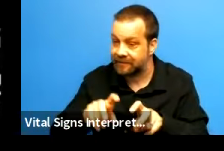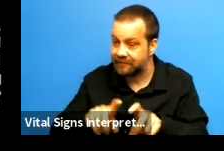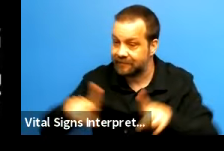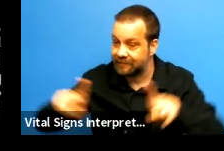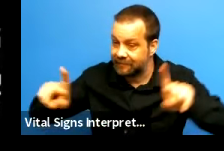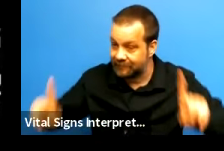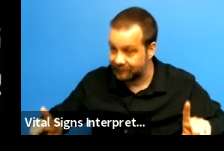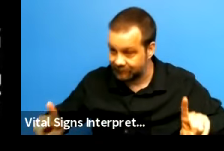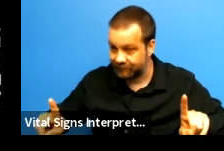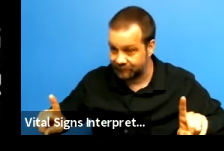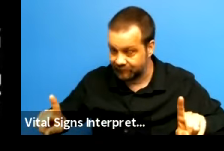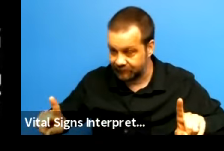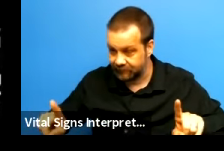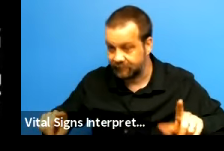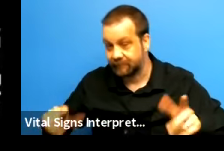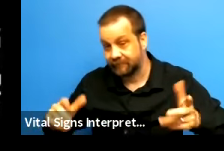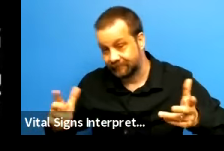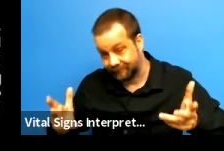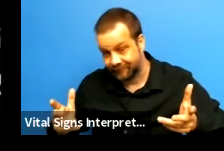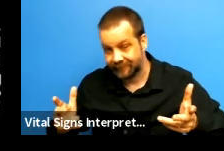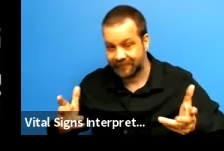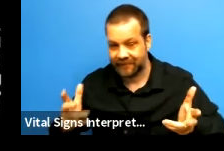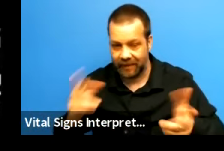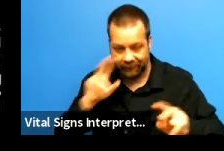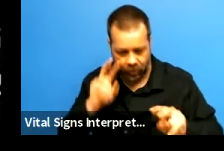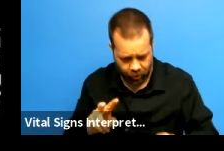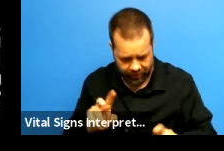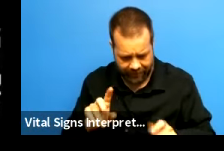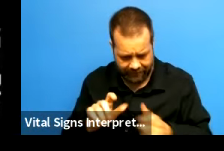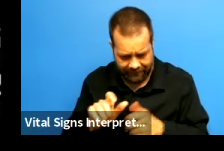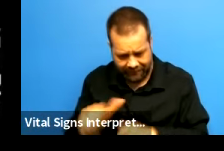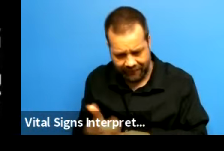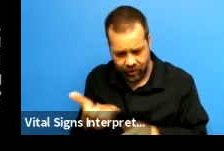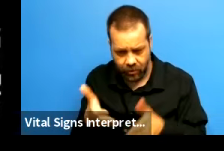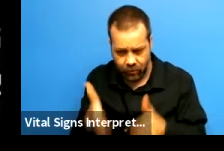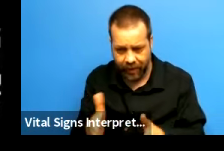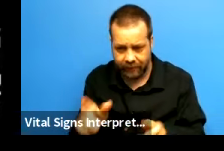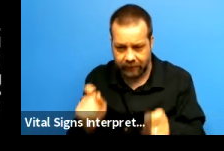So we have to got to look at different ways of accommodating employees